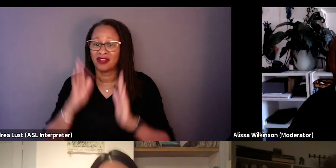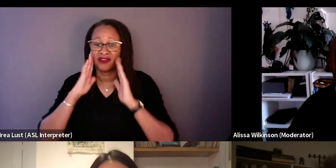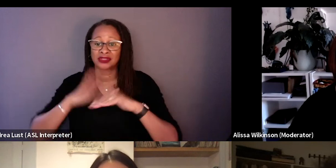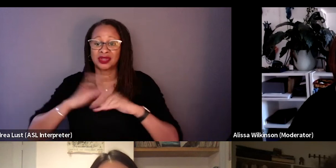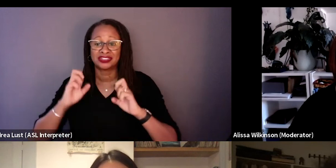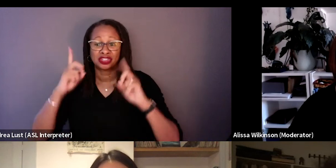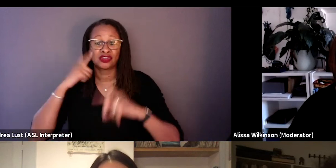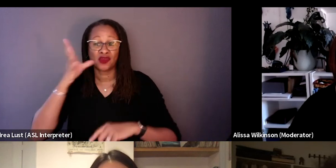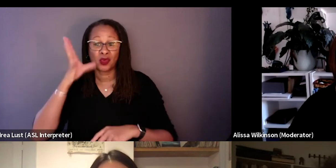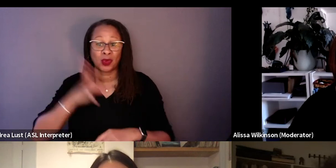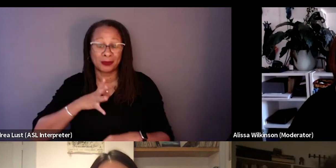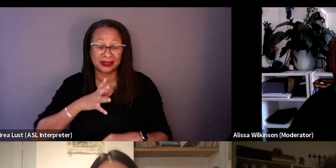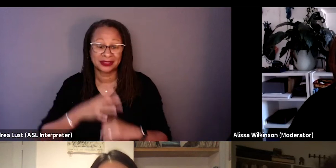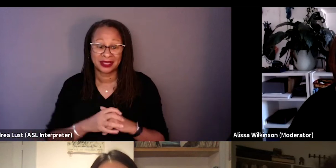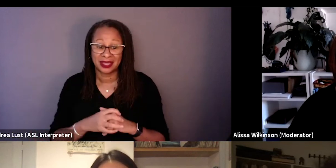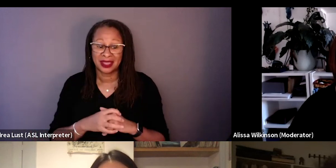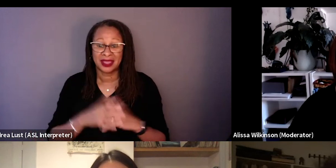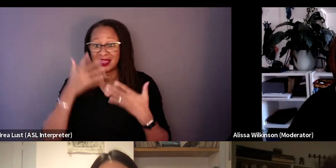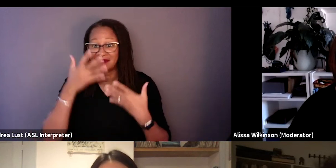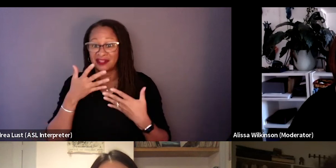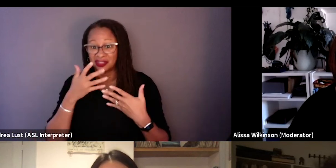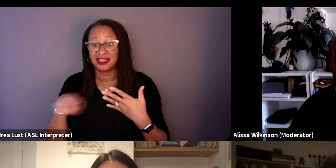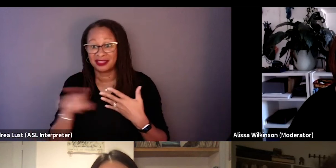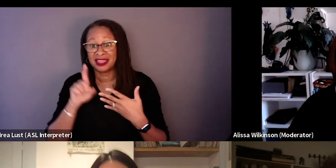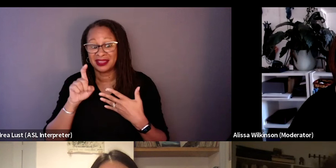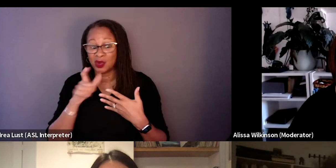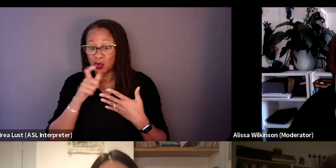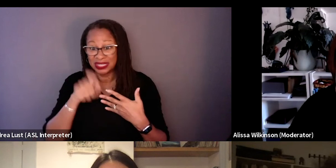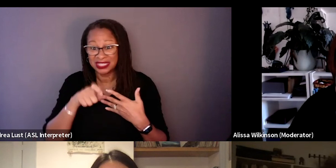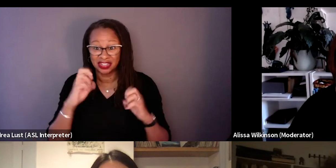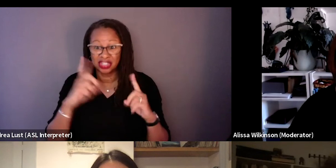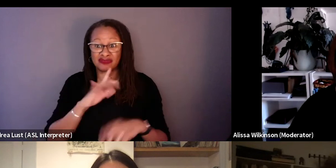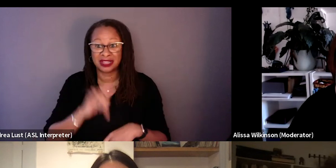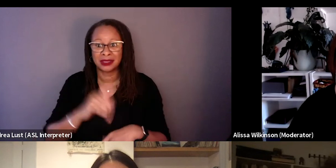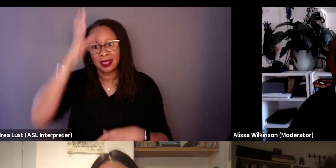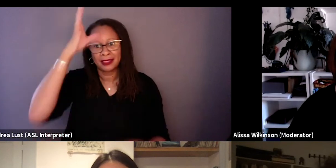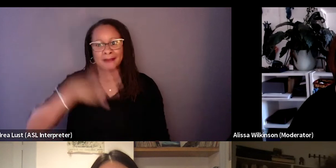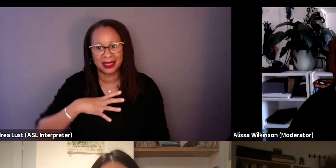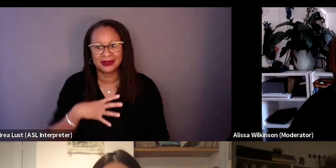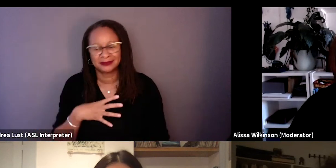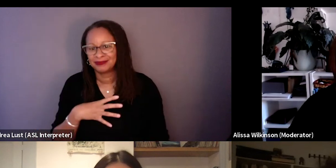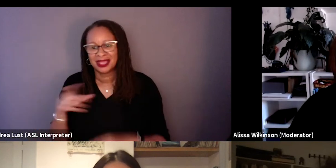but unfortunately the ones who needs to be educated are the men. And I think there, it's a long, long way to go.